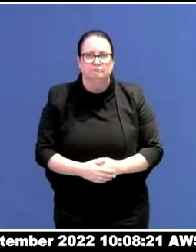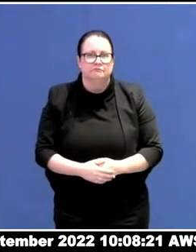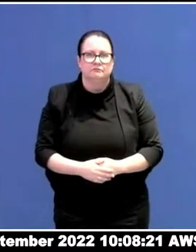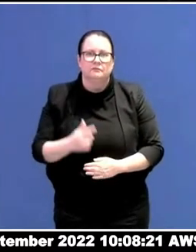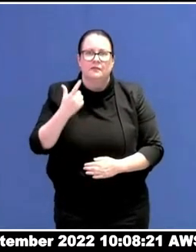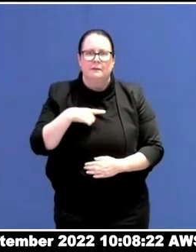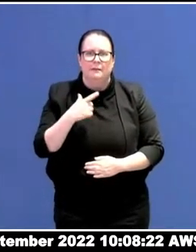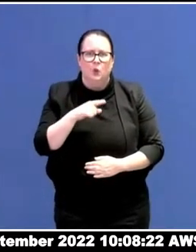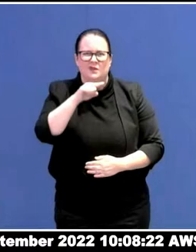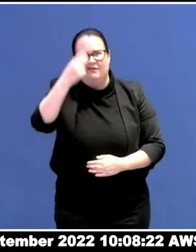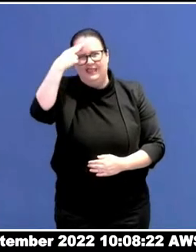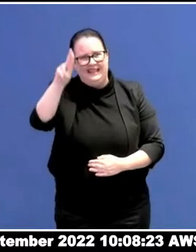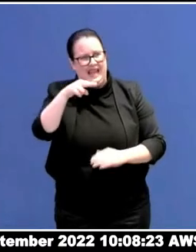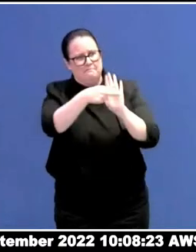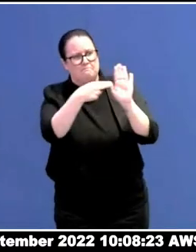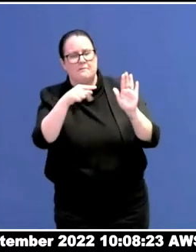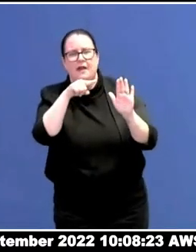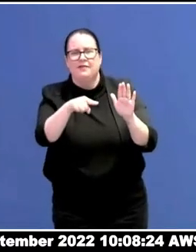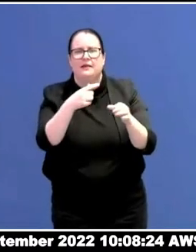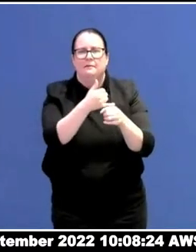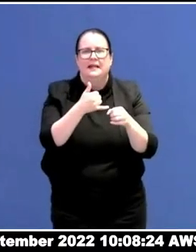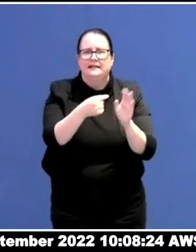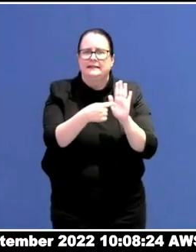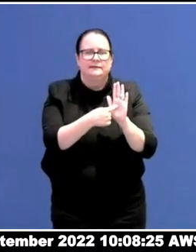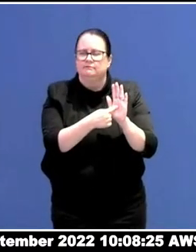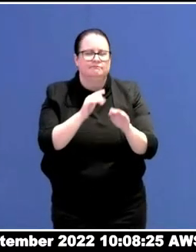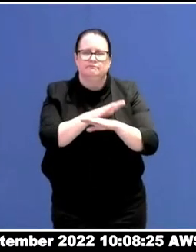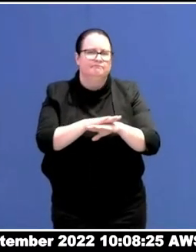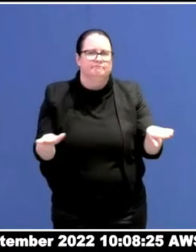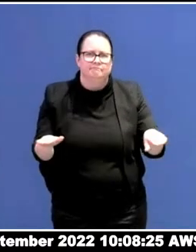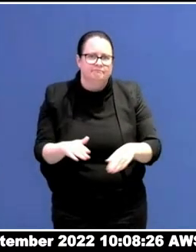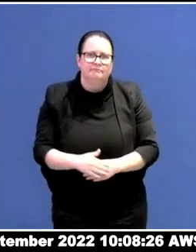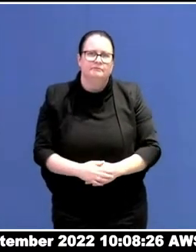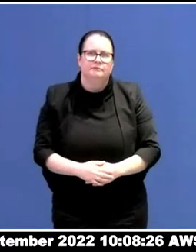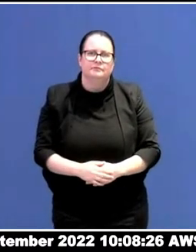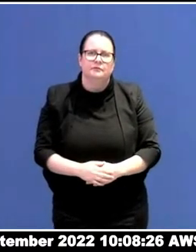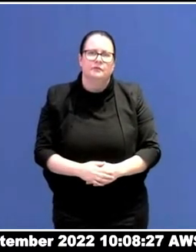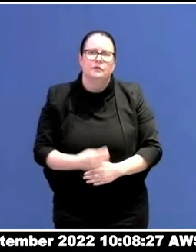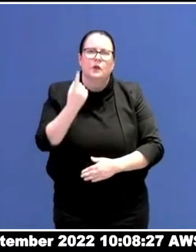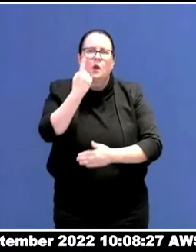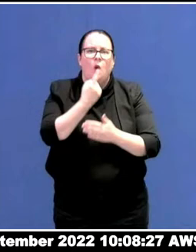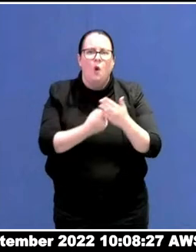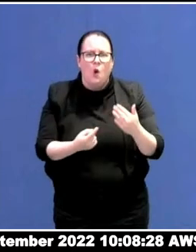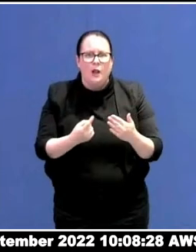type of medication and that he would only have his medication that he would be given at